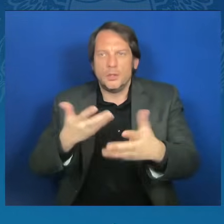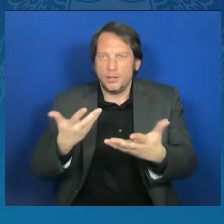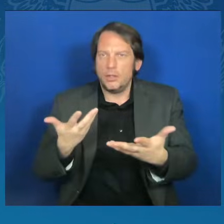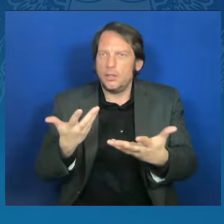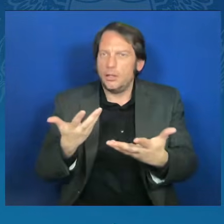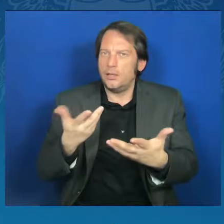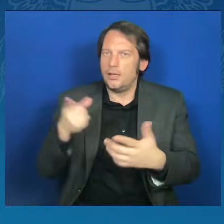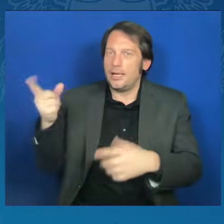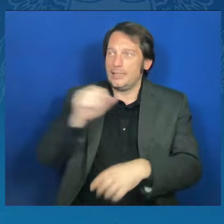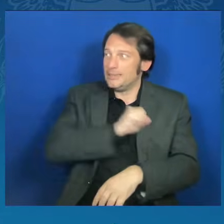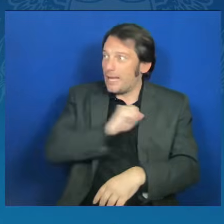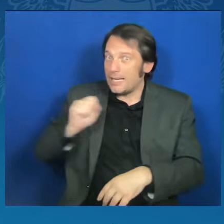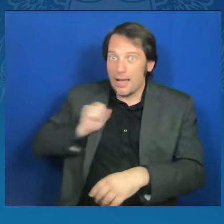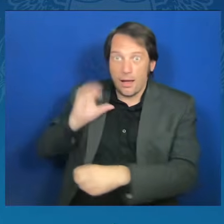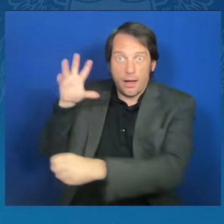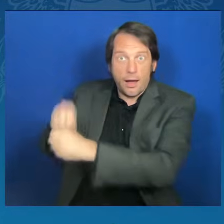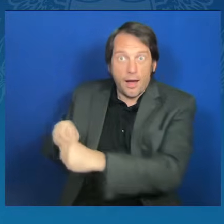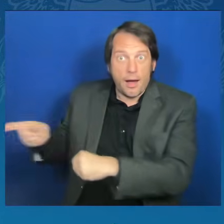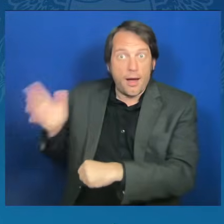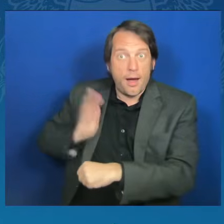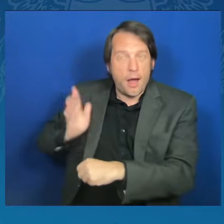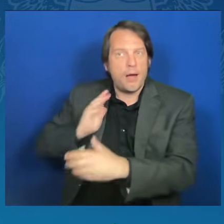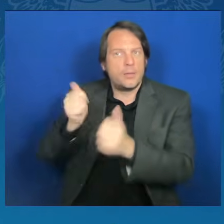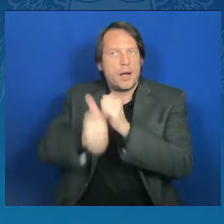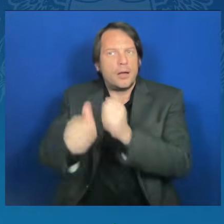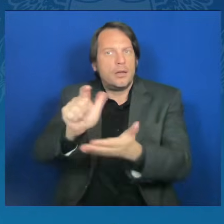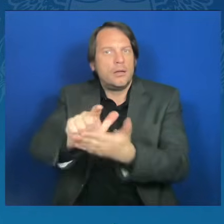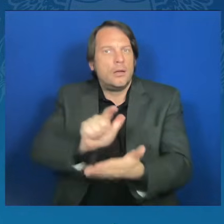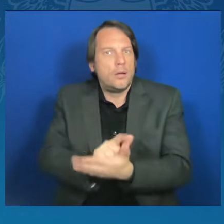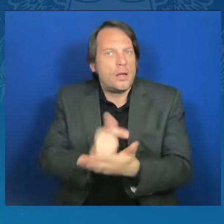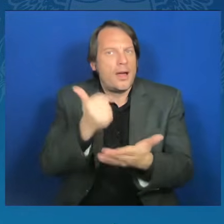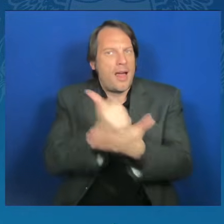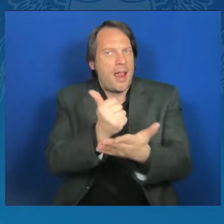And that's money that they're lending to small businesses here in North Carolina,